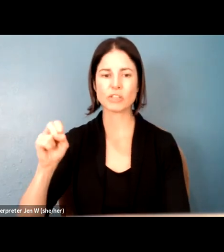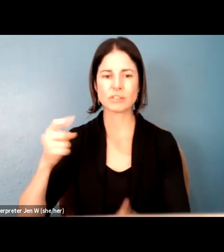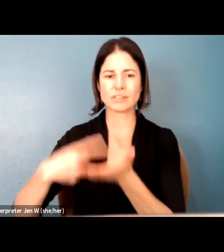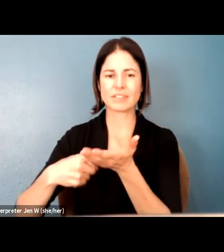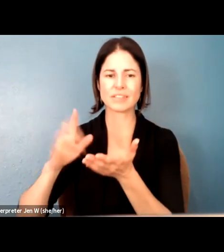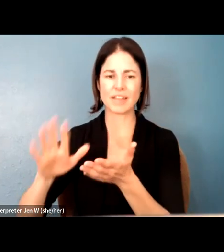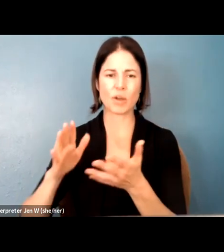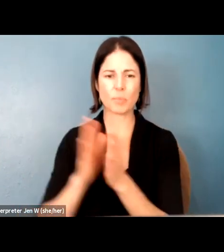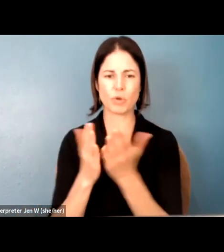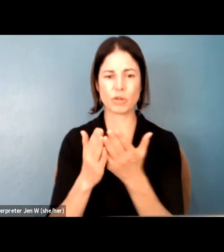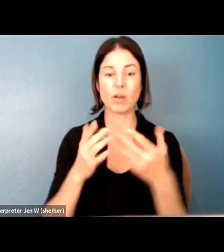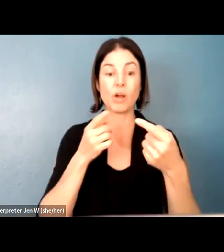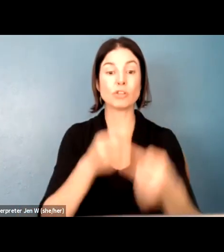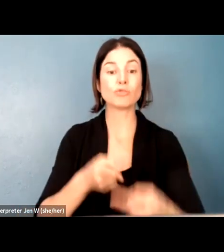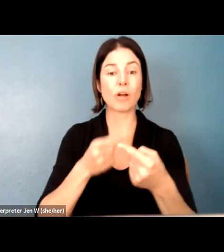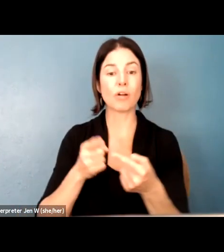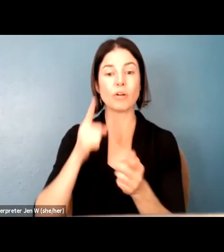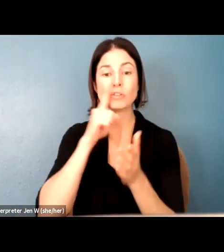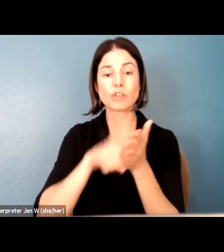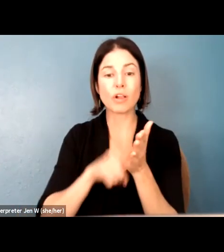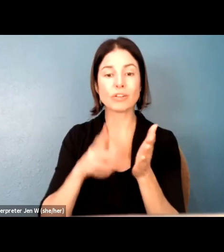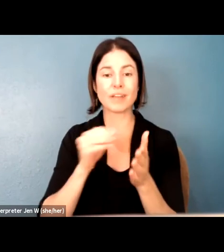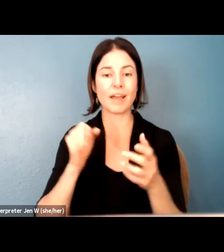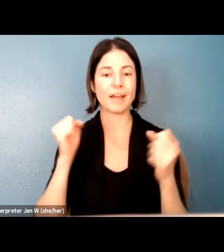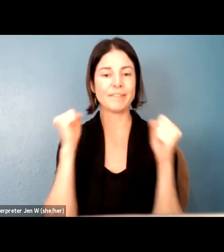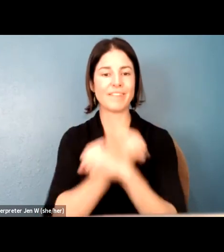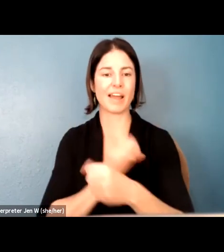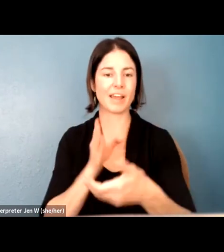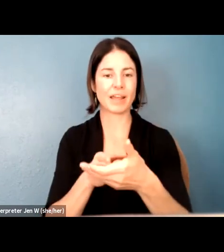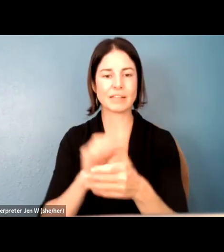against industrial agribusiness in California. During the